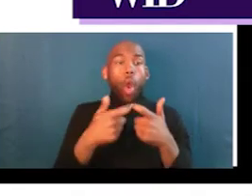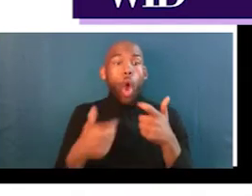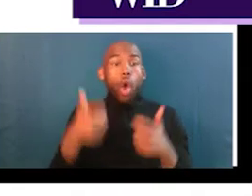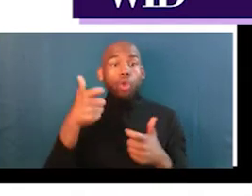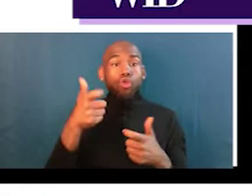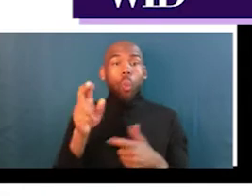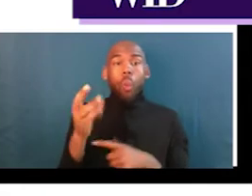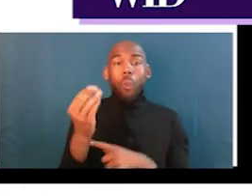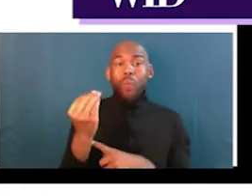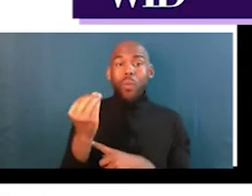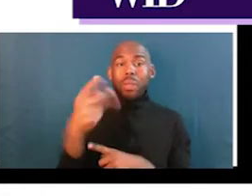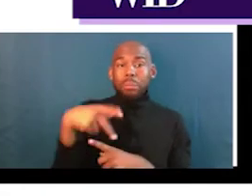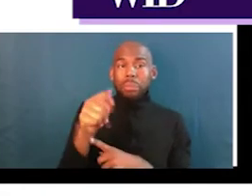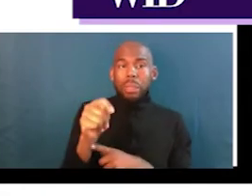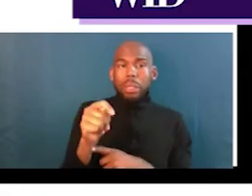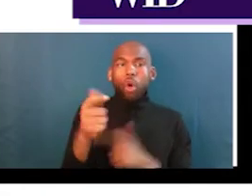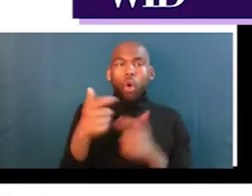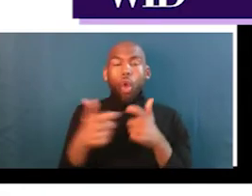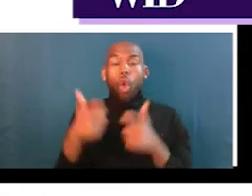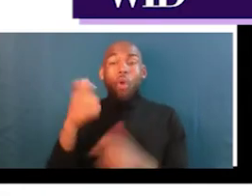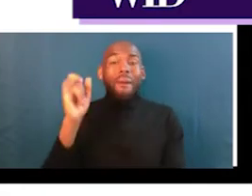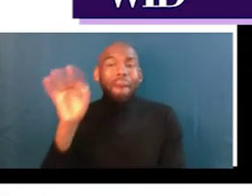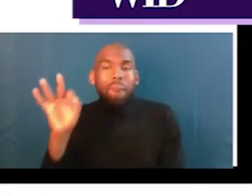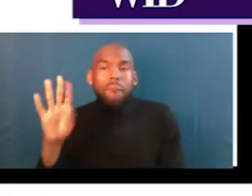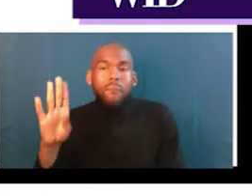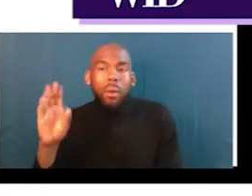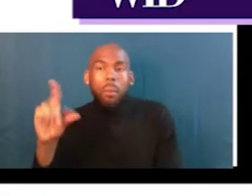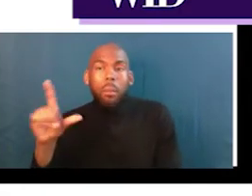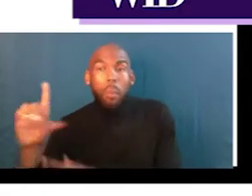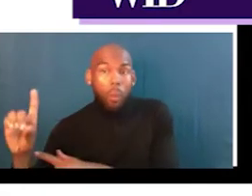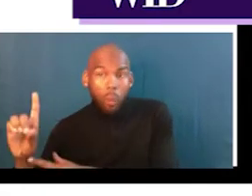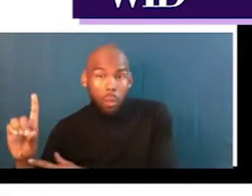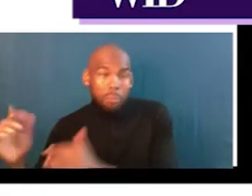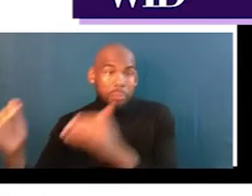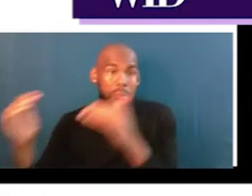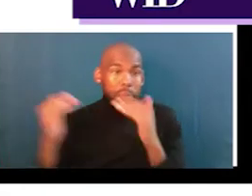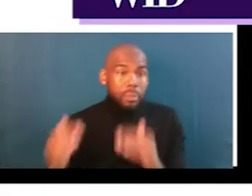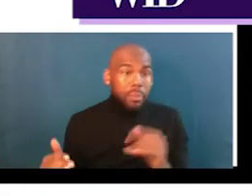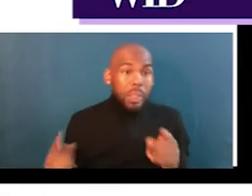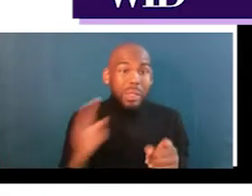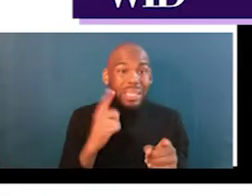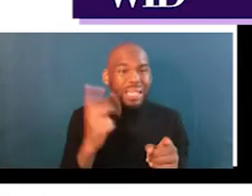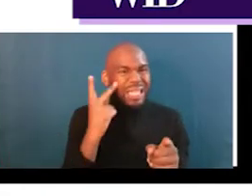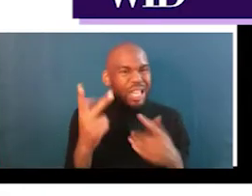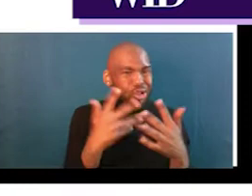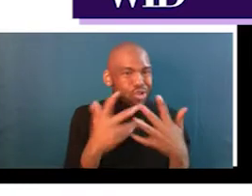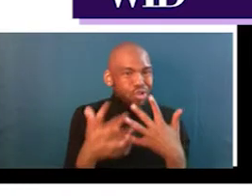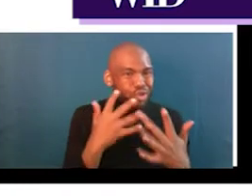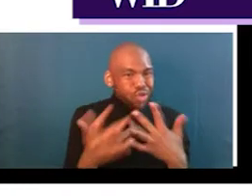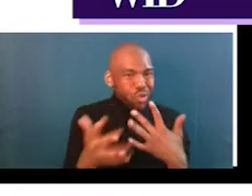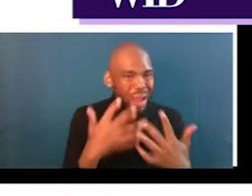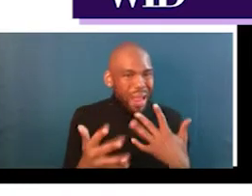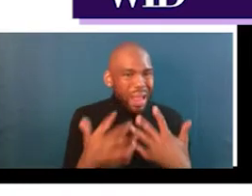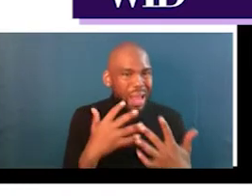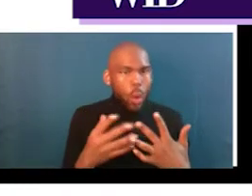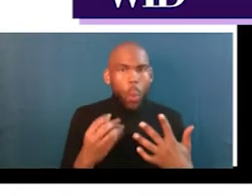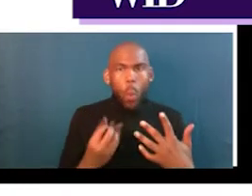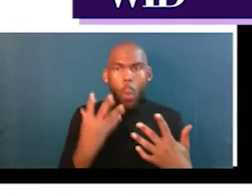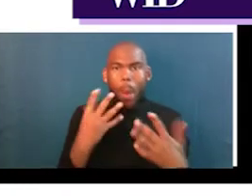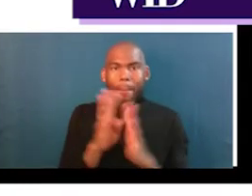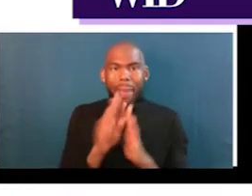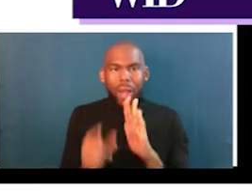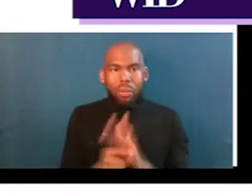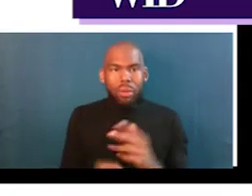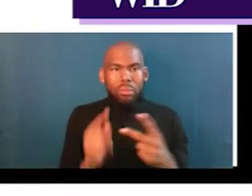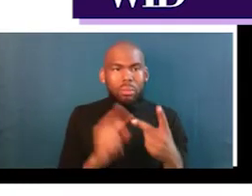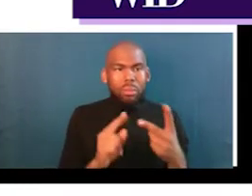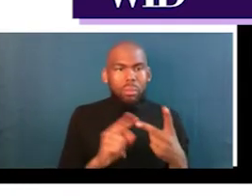For example, here is a gray 18-point text on a white background. And purple 14-point